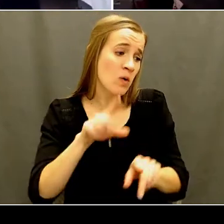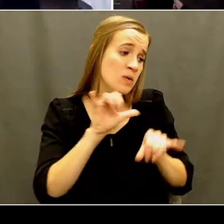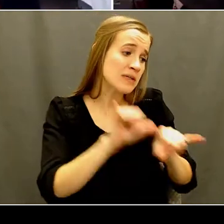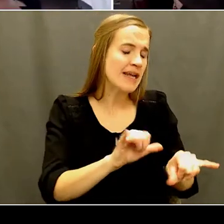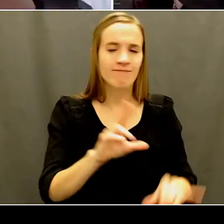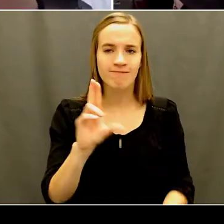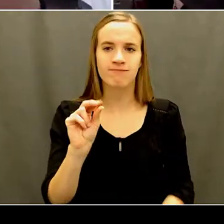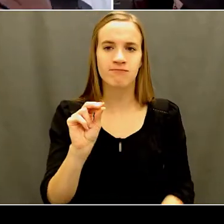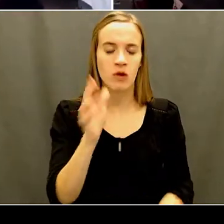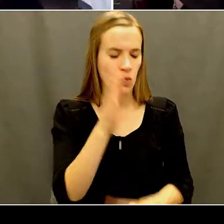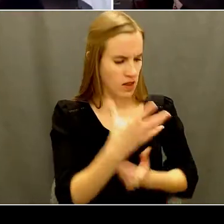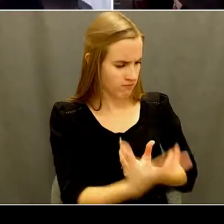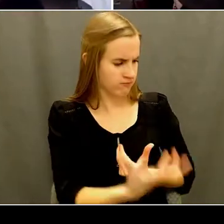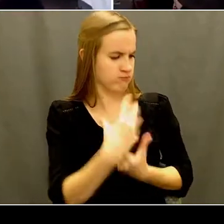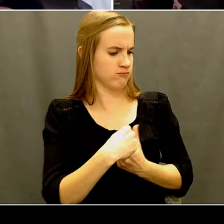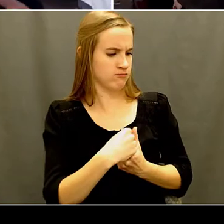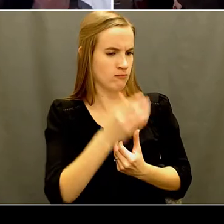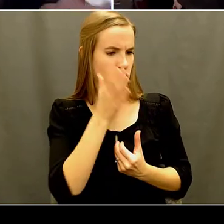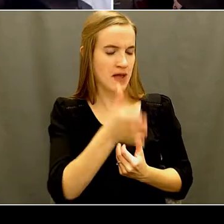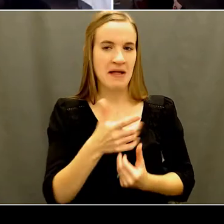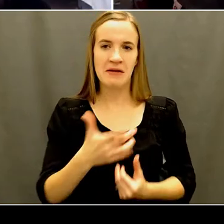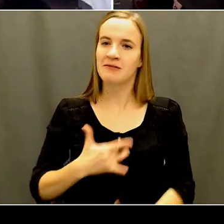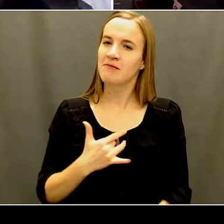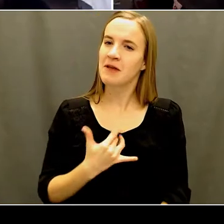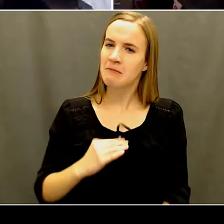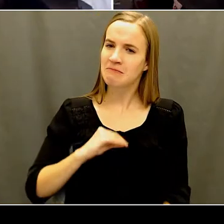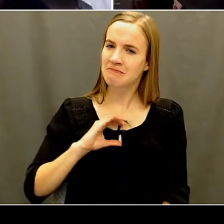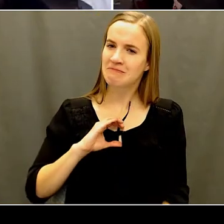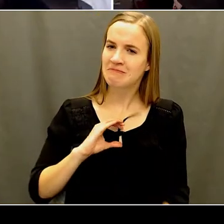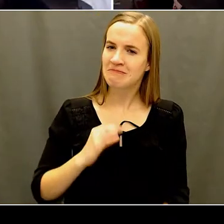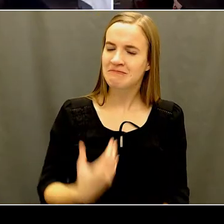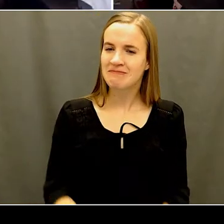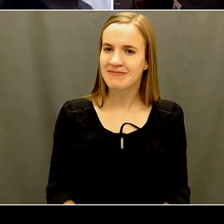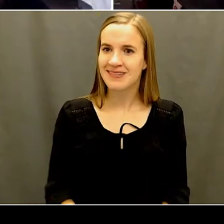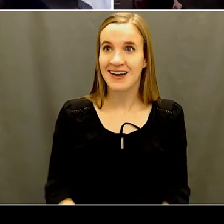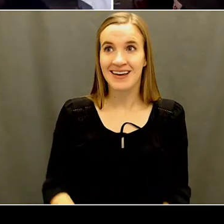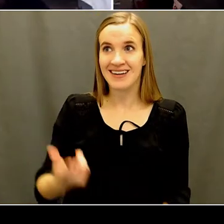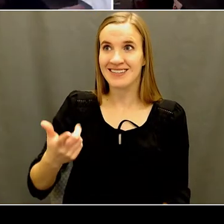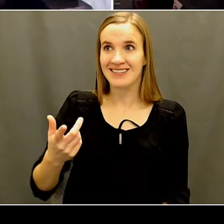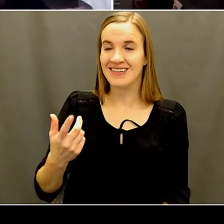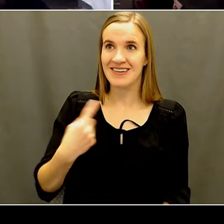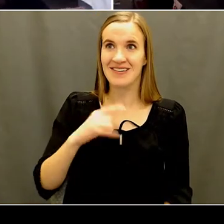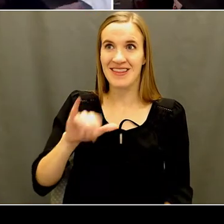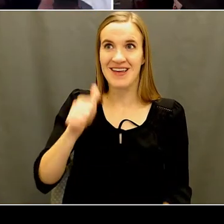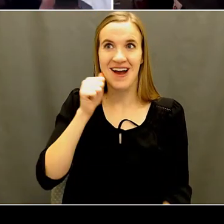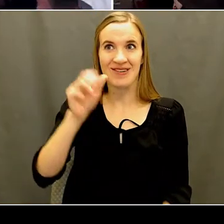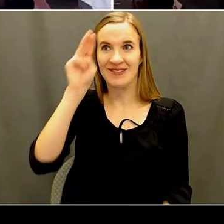And so, you know, we got into all kinds of high jinks. There's, there was a